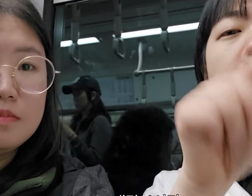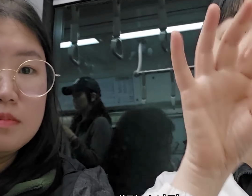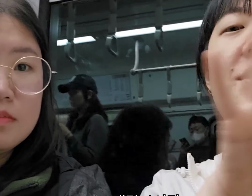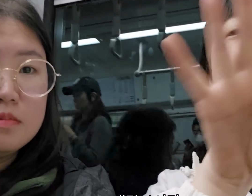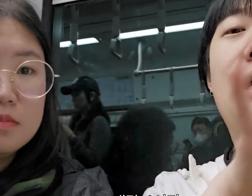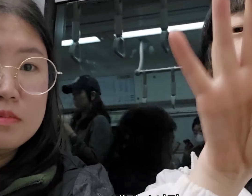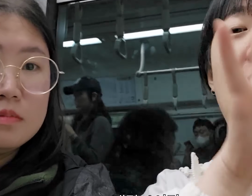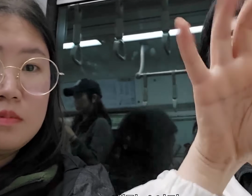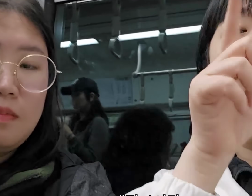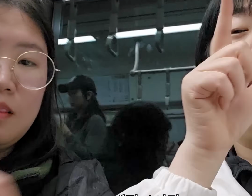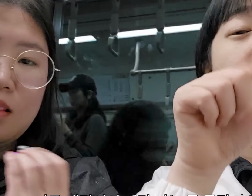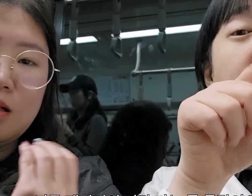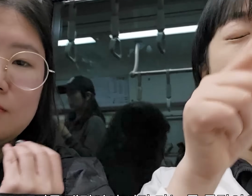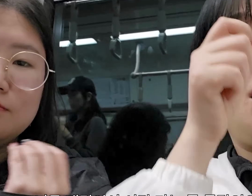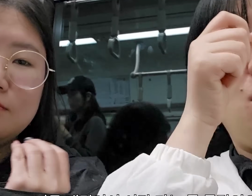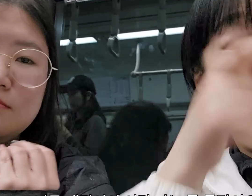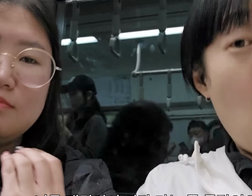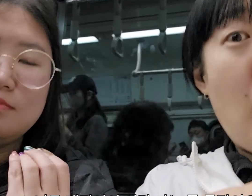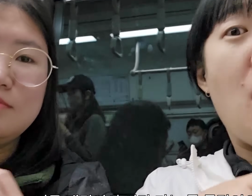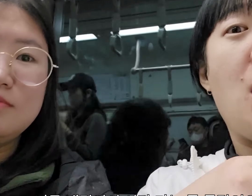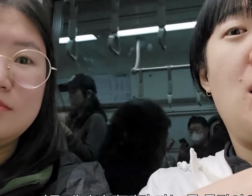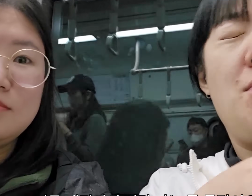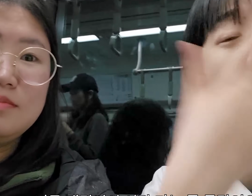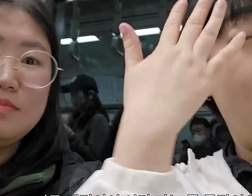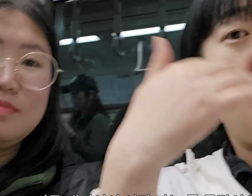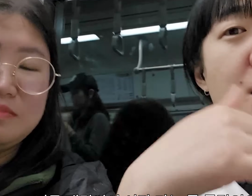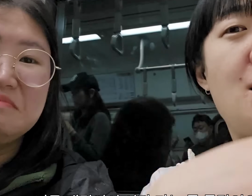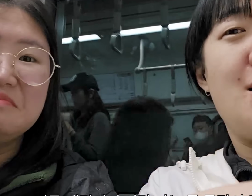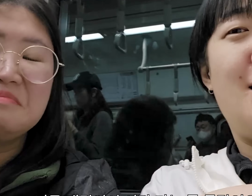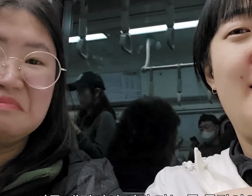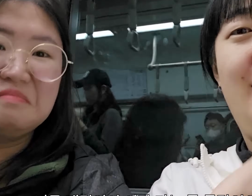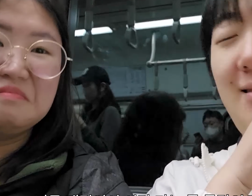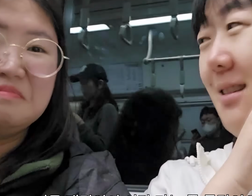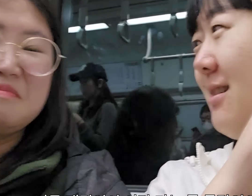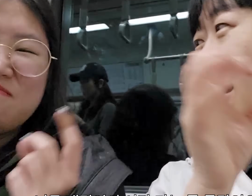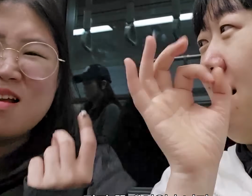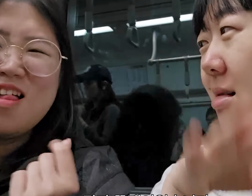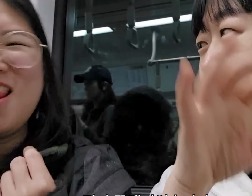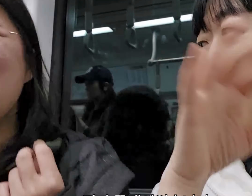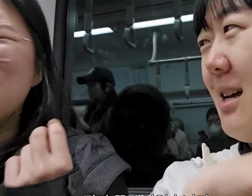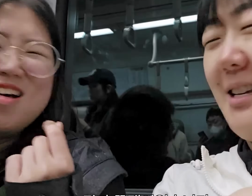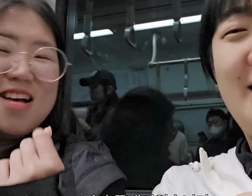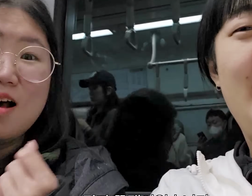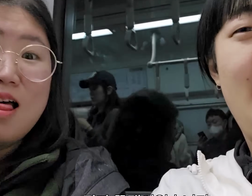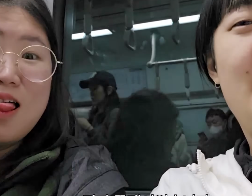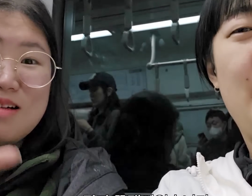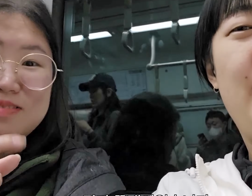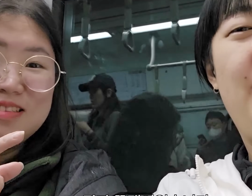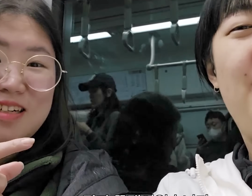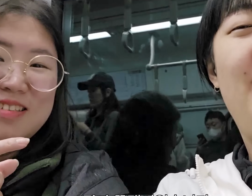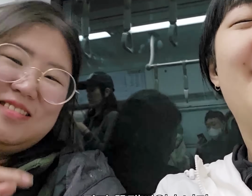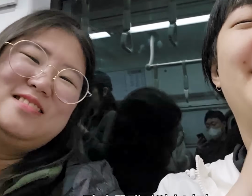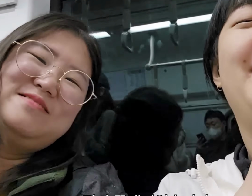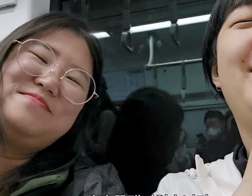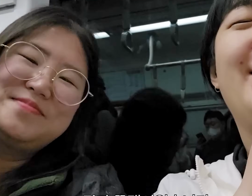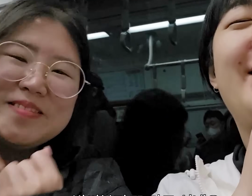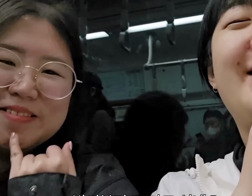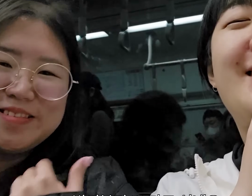about four hours total! I was having so much fun, I totally lost track of time. It was insanely fun. Total highlight!